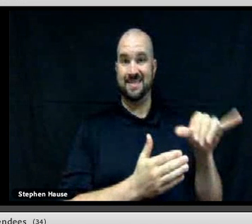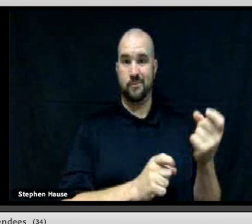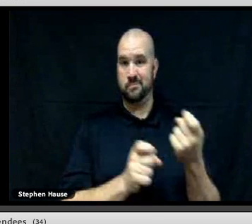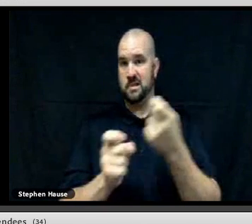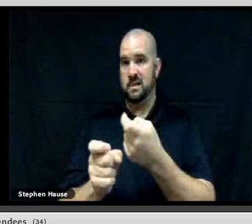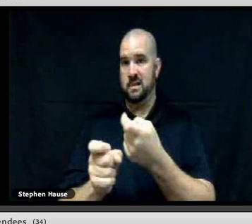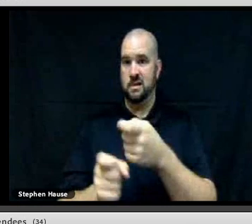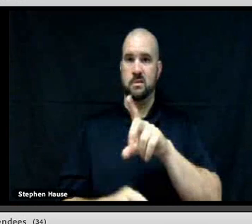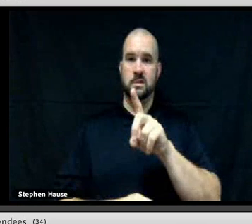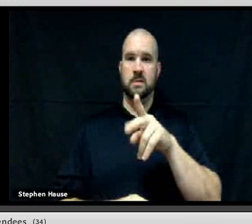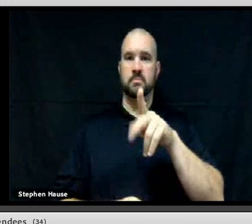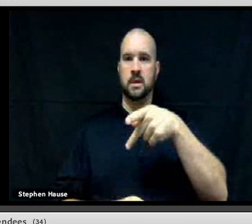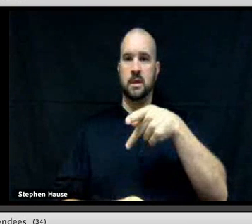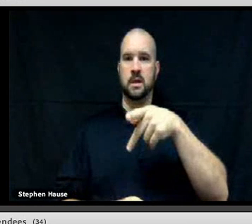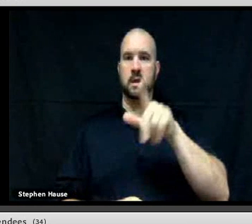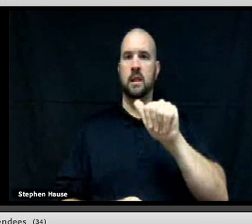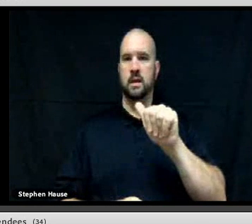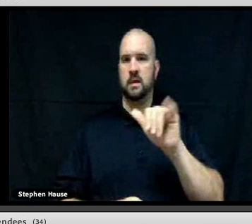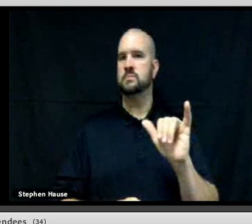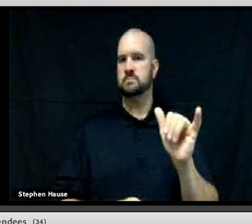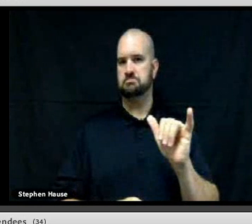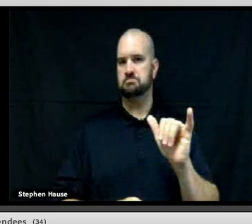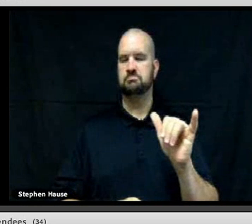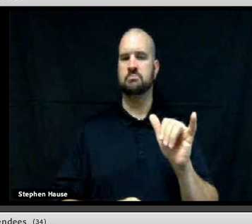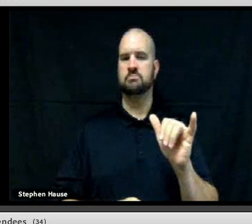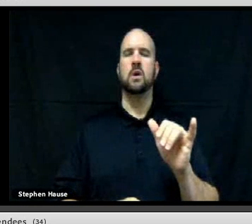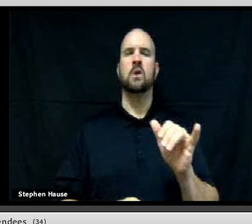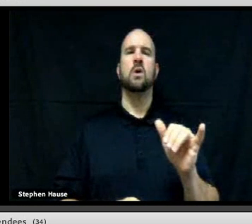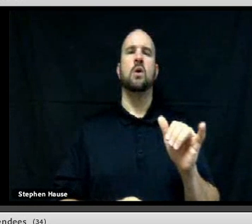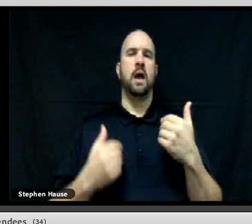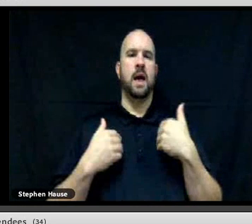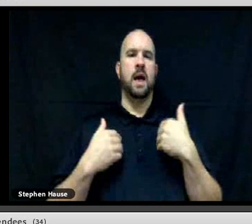Um, and then we take the content from the Miami sub-hub